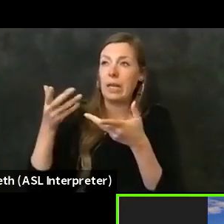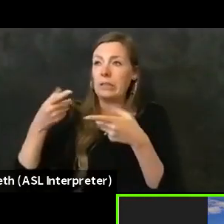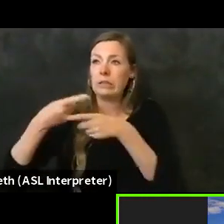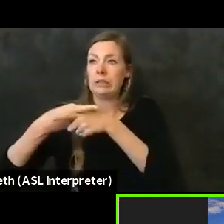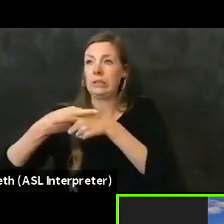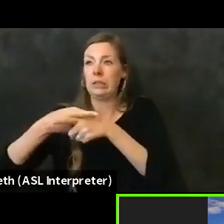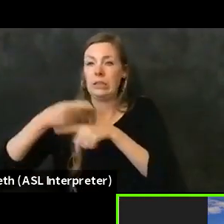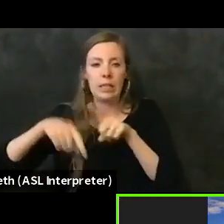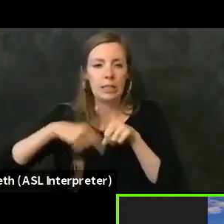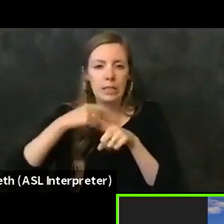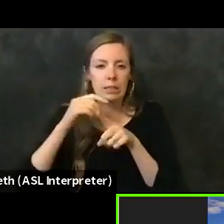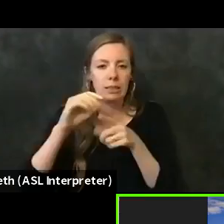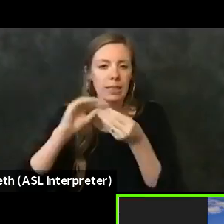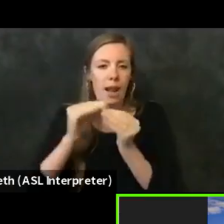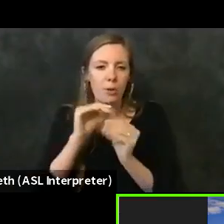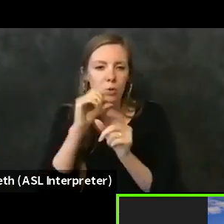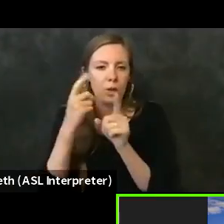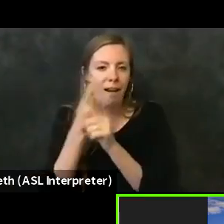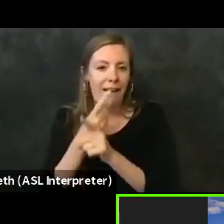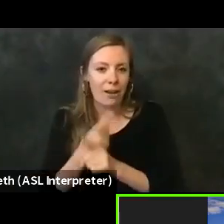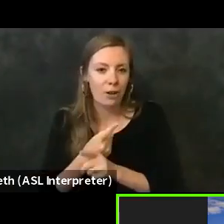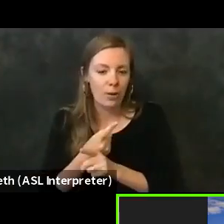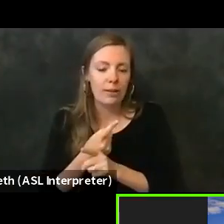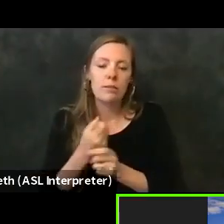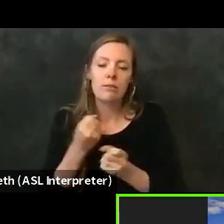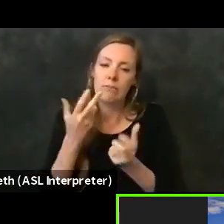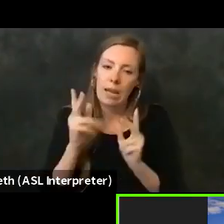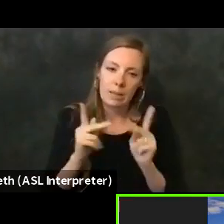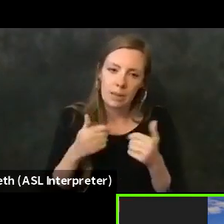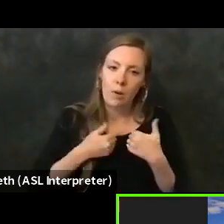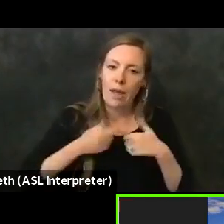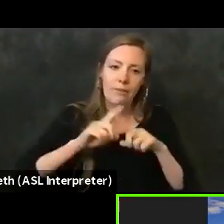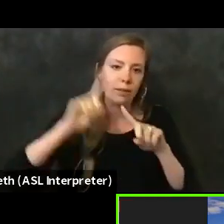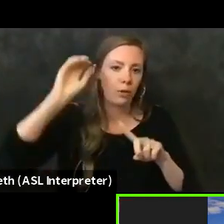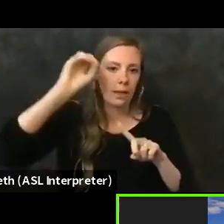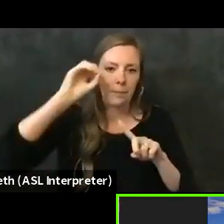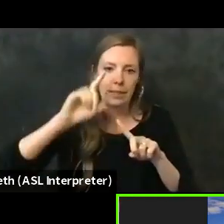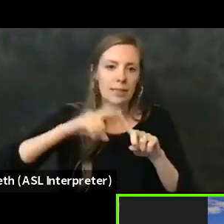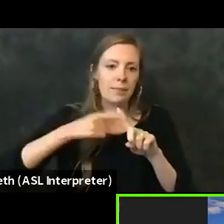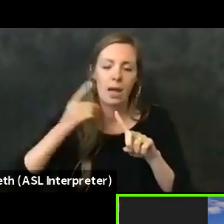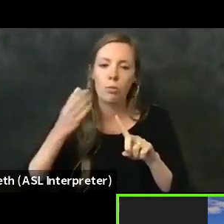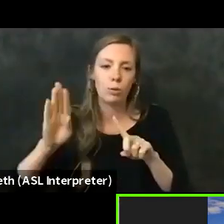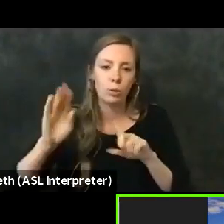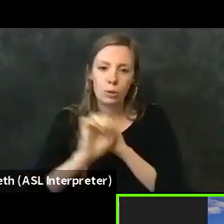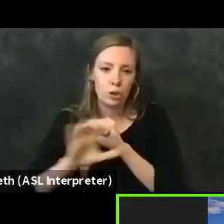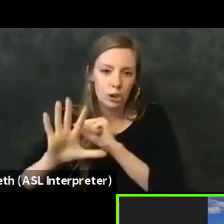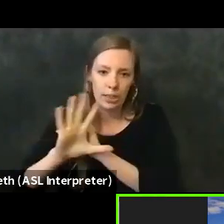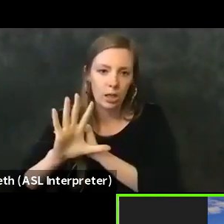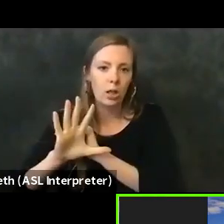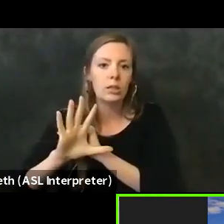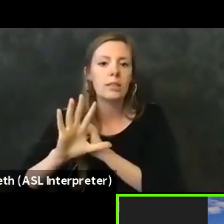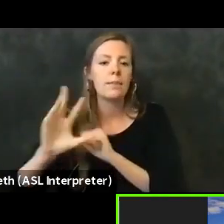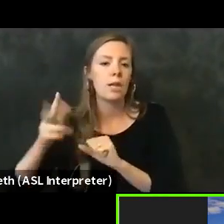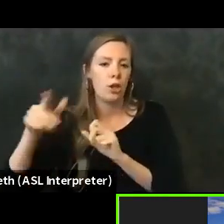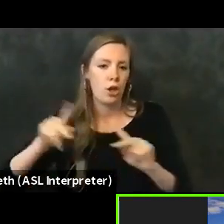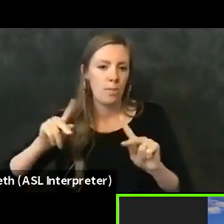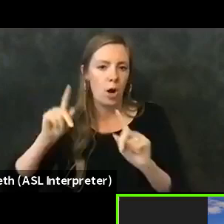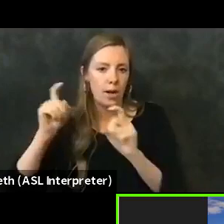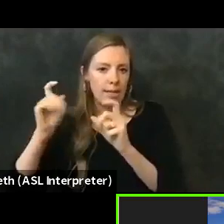So a lot of people have different opinions about this third party administrator. From my perspective and from a lot of us with California State Association of